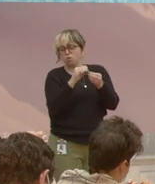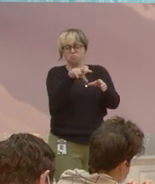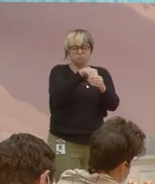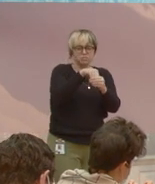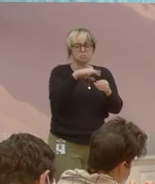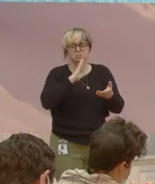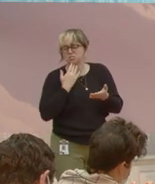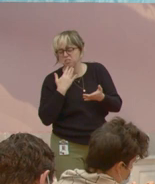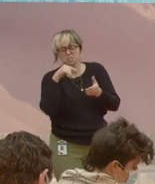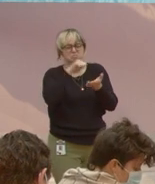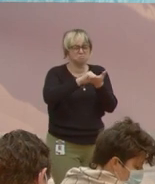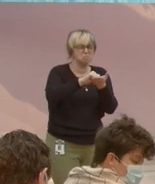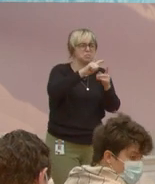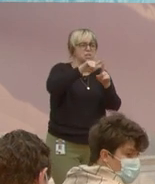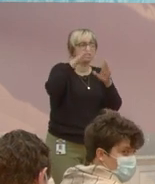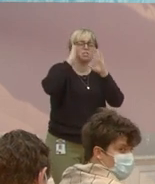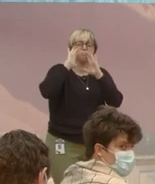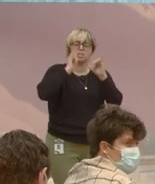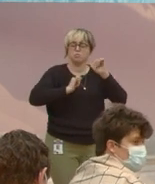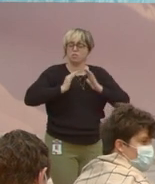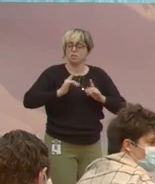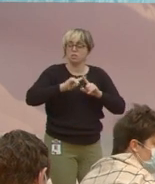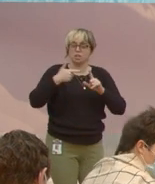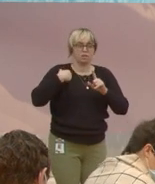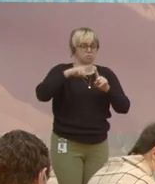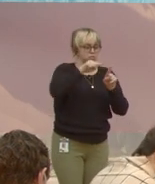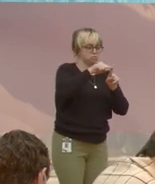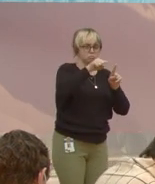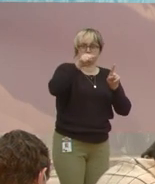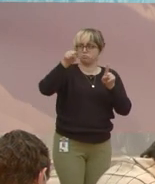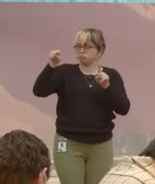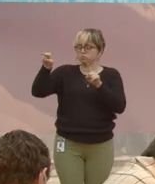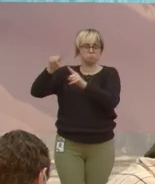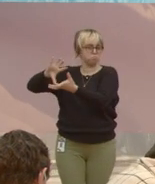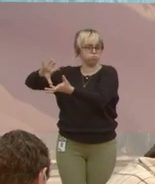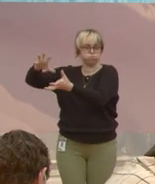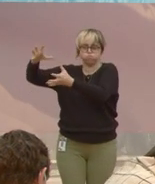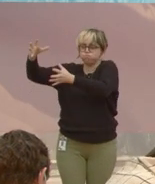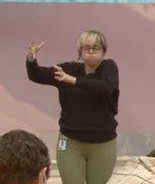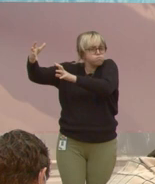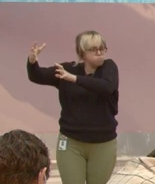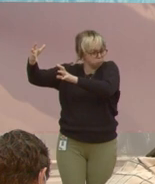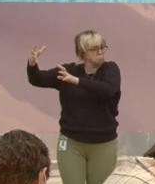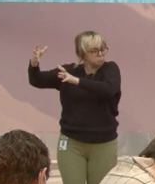come down with a spectrum of performance art. That's another spectrum. We out here, which is very messy. Very, no